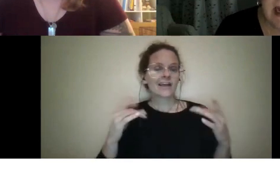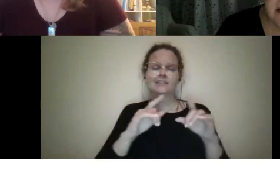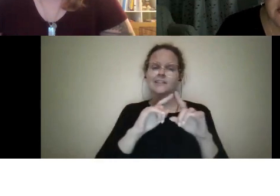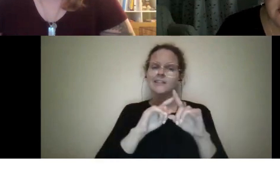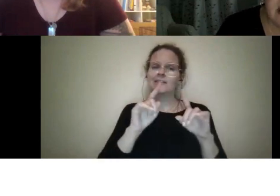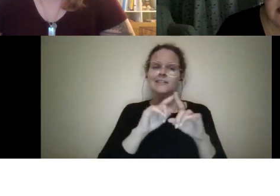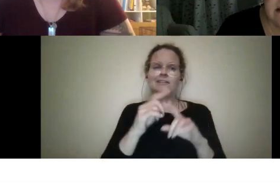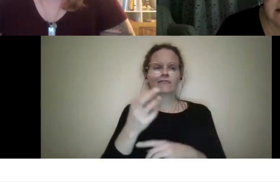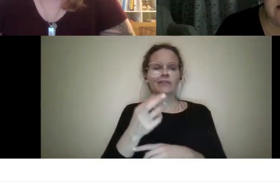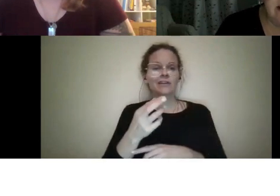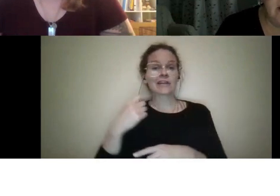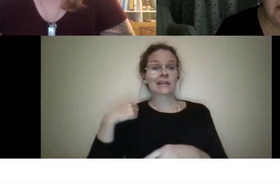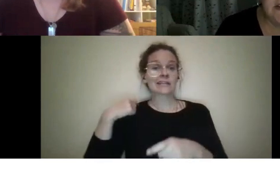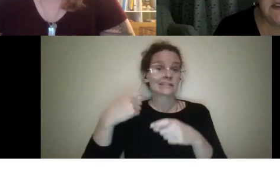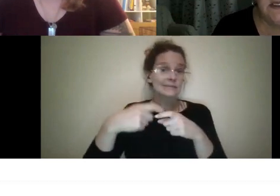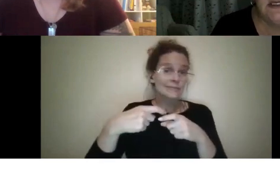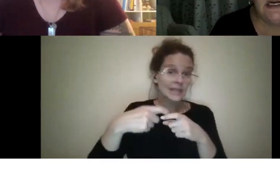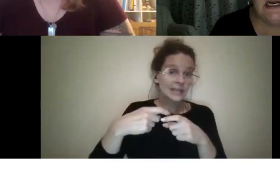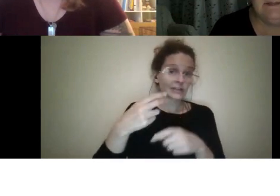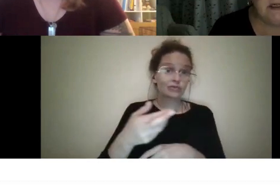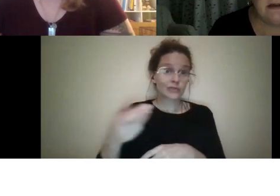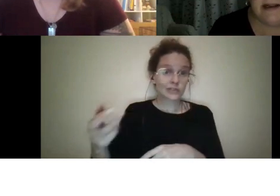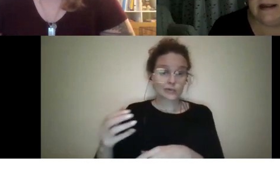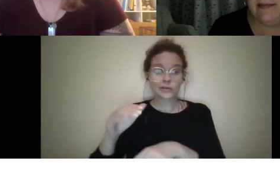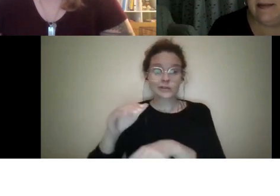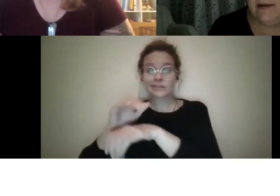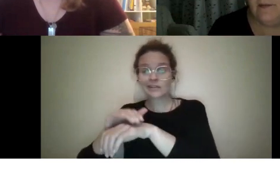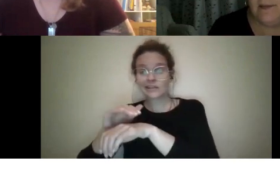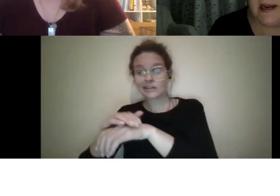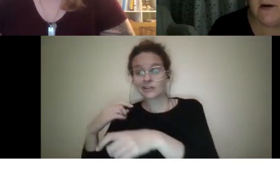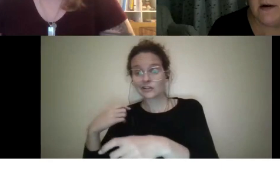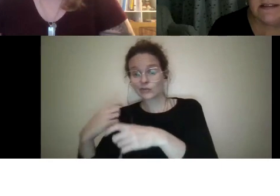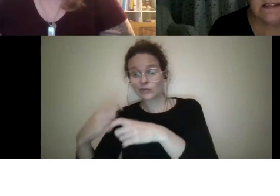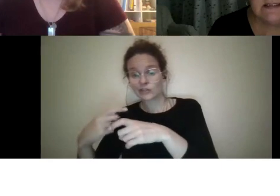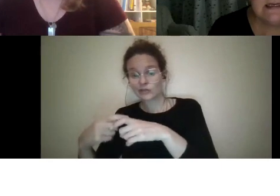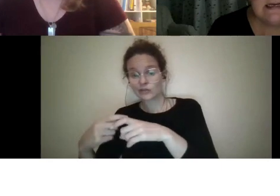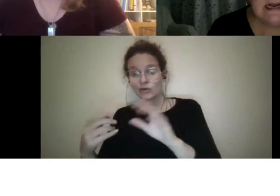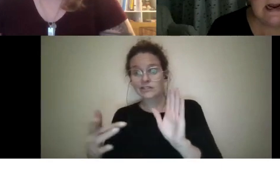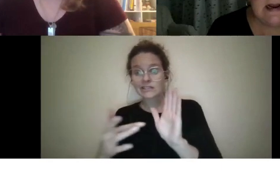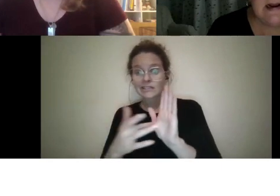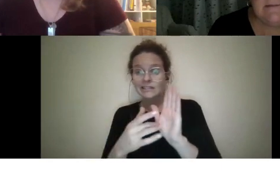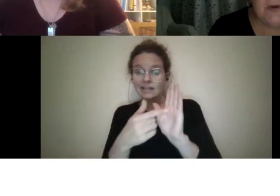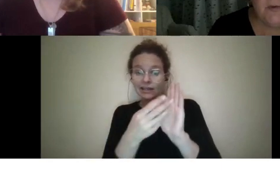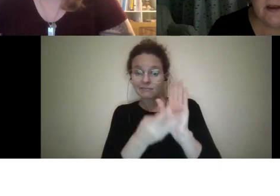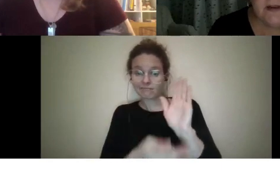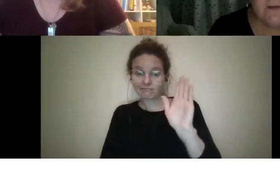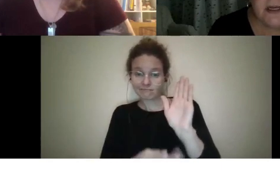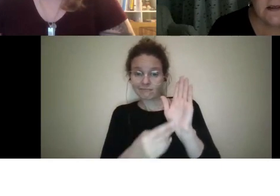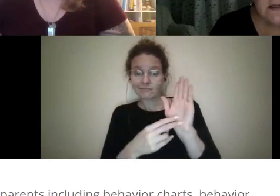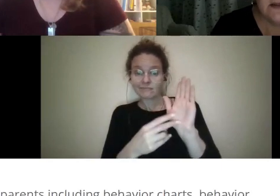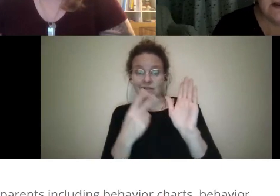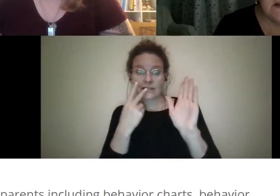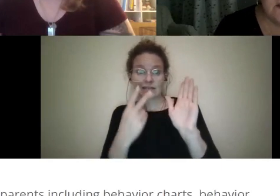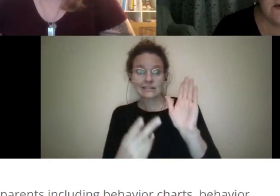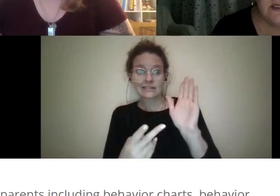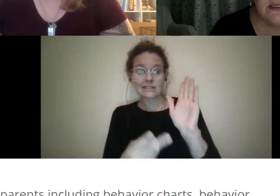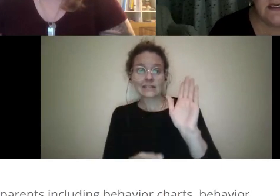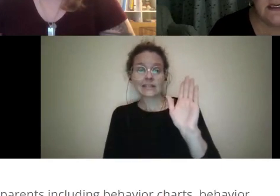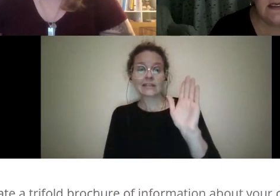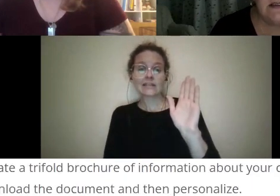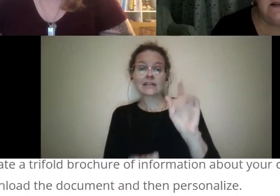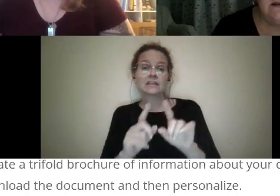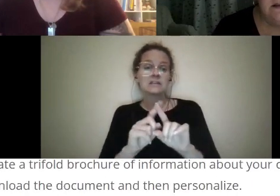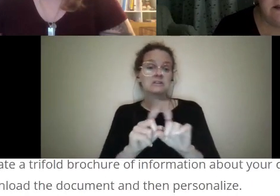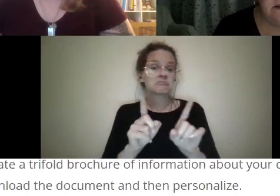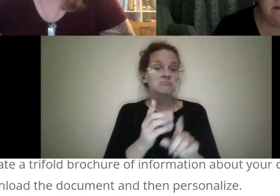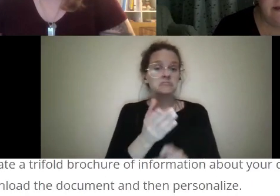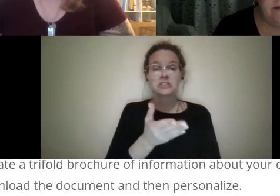in Spanish and in English. I can click on this for parents. We have different things you can - here's